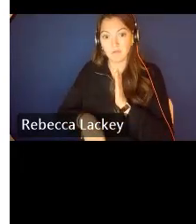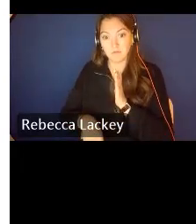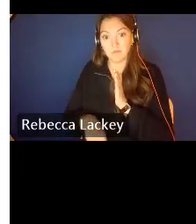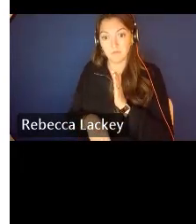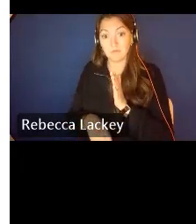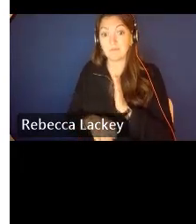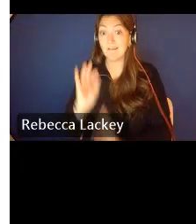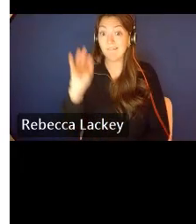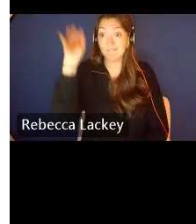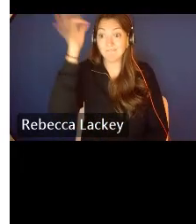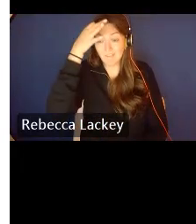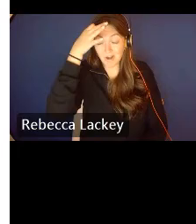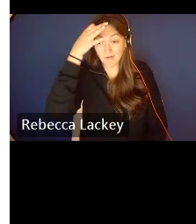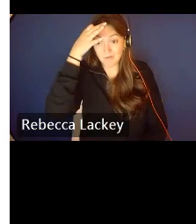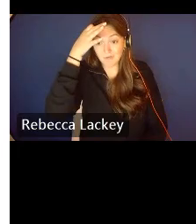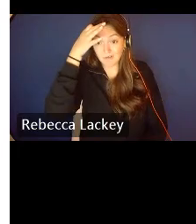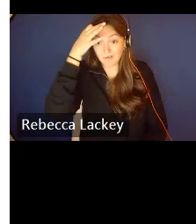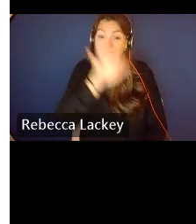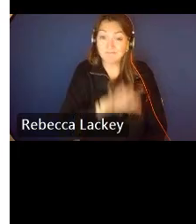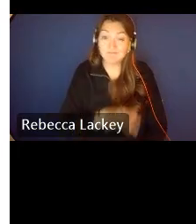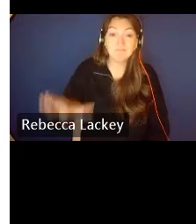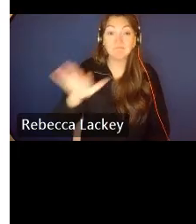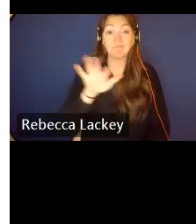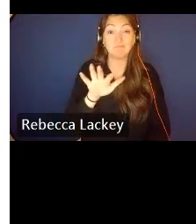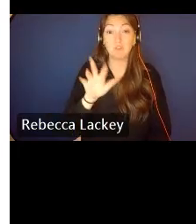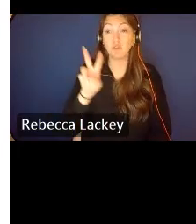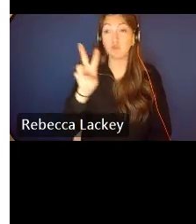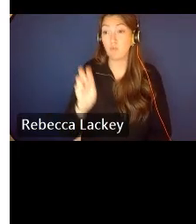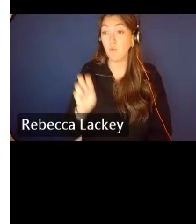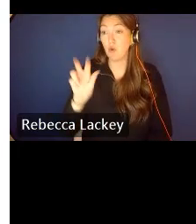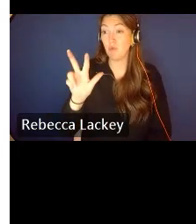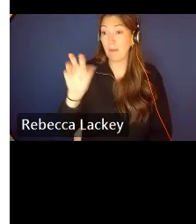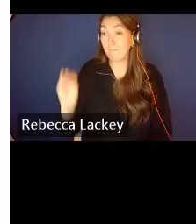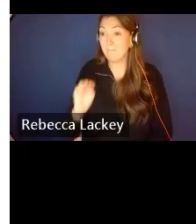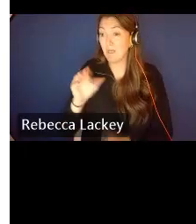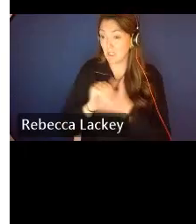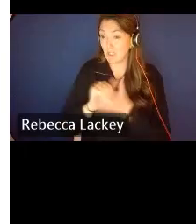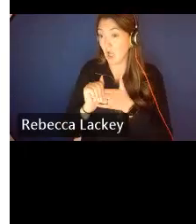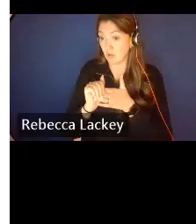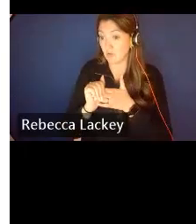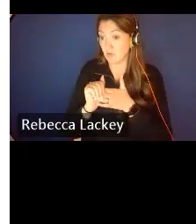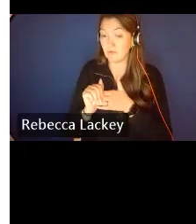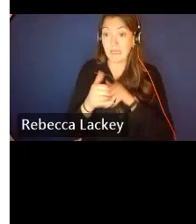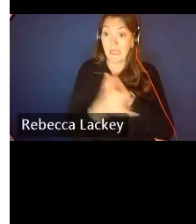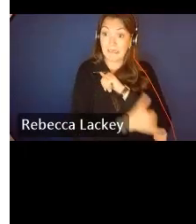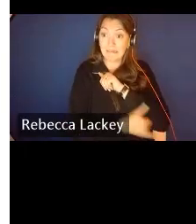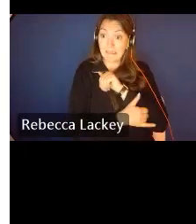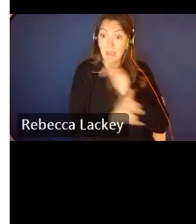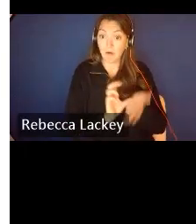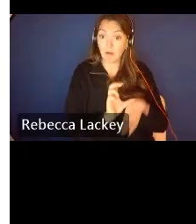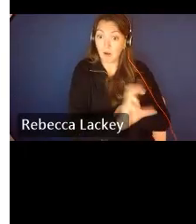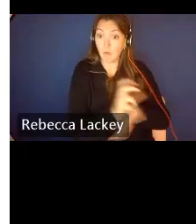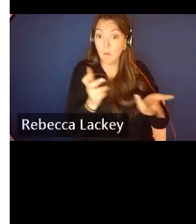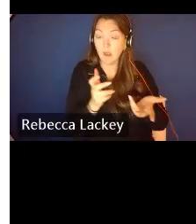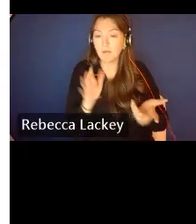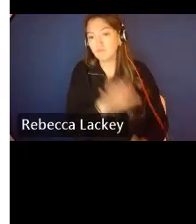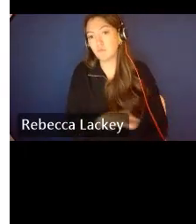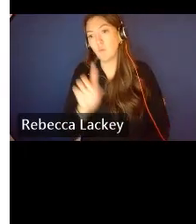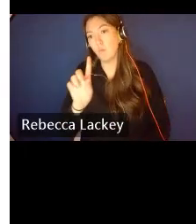The federal portion is estimated at $2.3 million with the county contribution being around $1.2